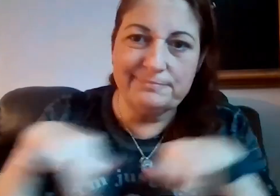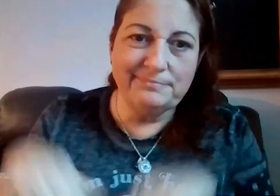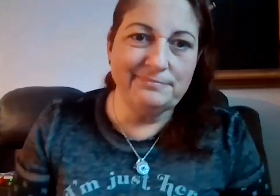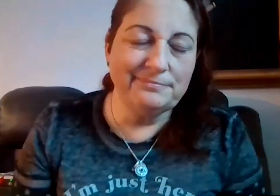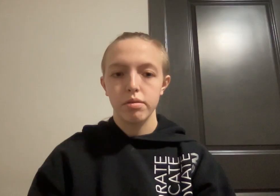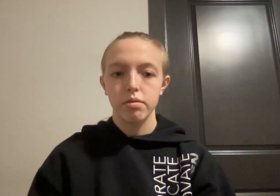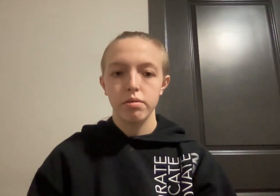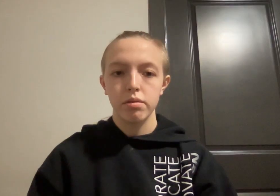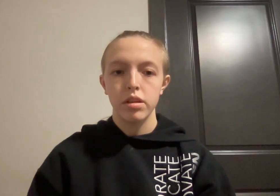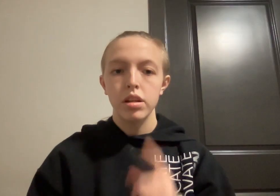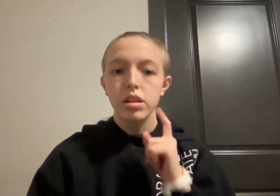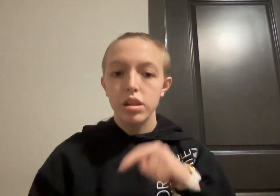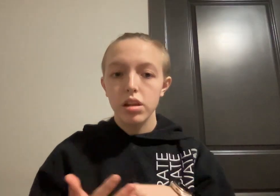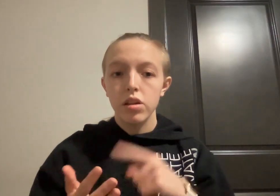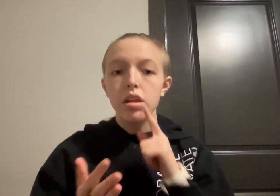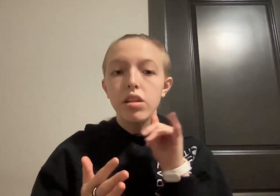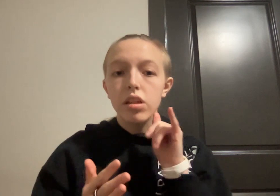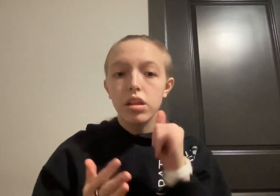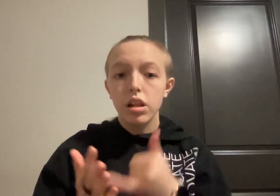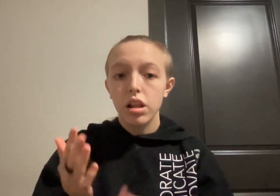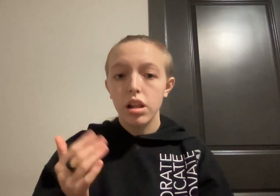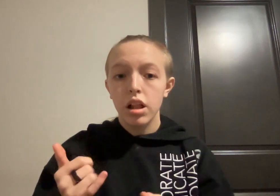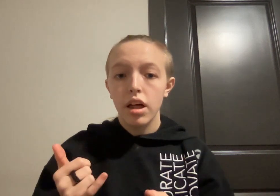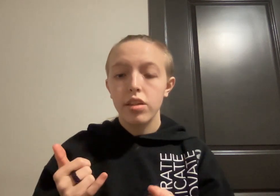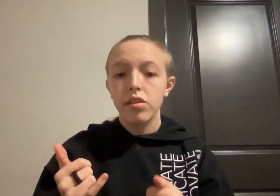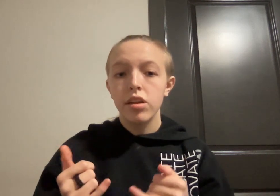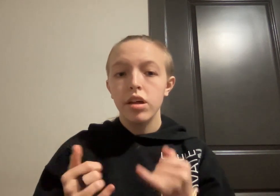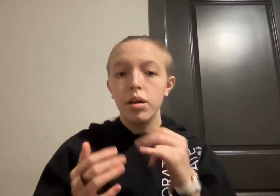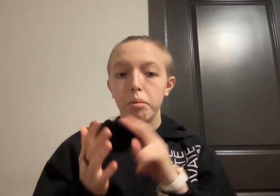This is the last part of the video.